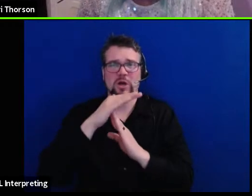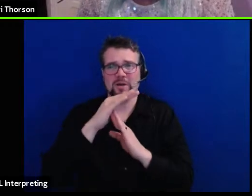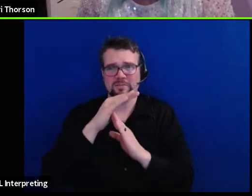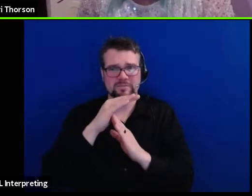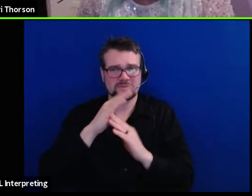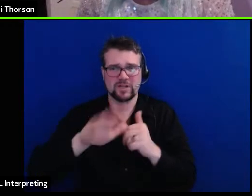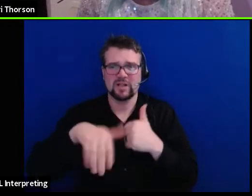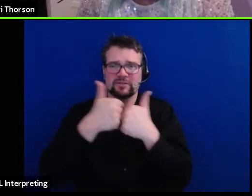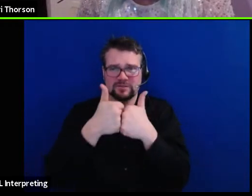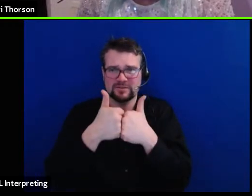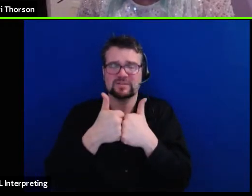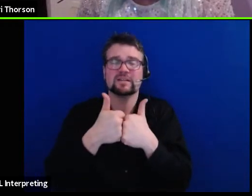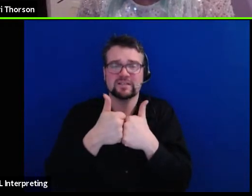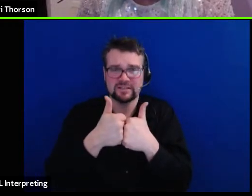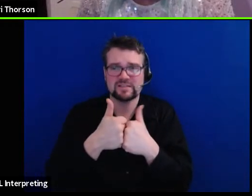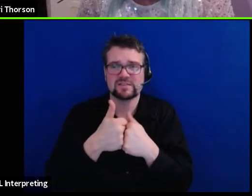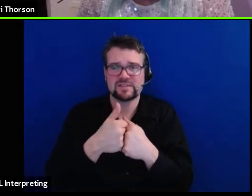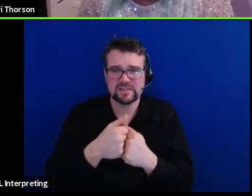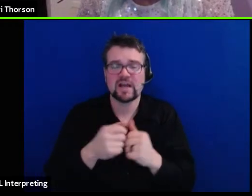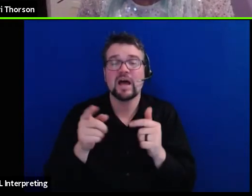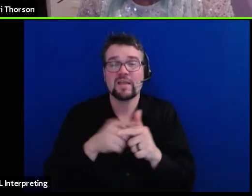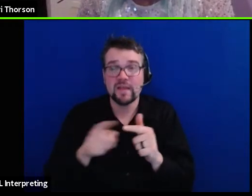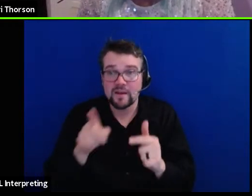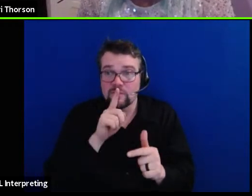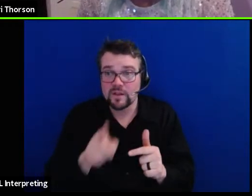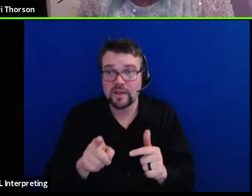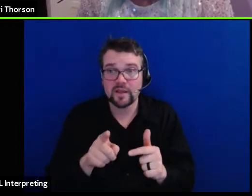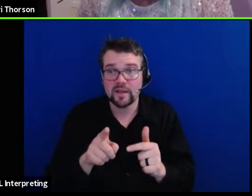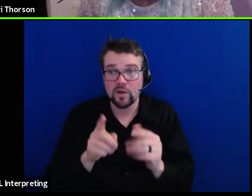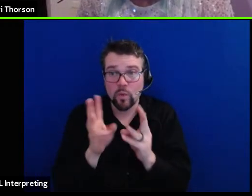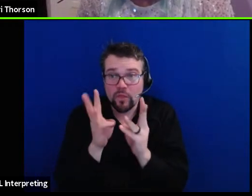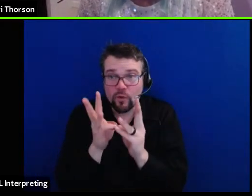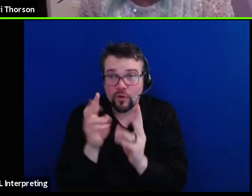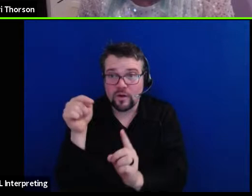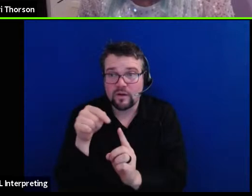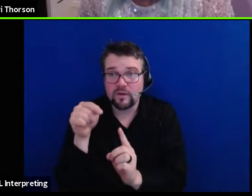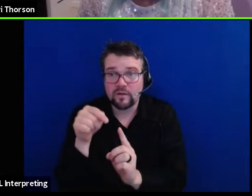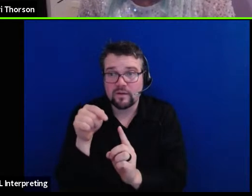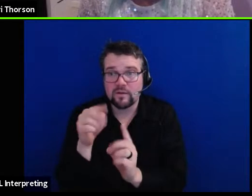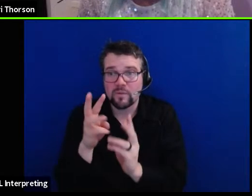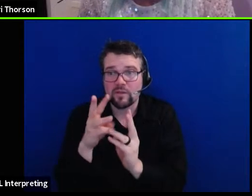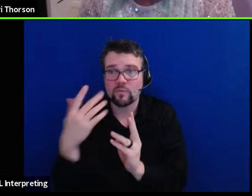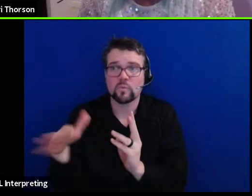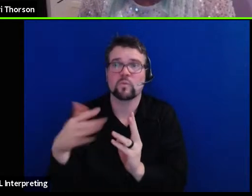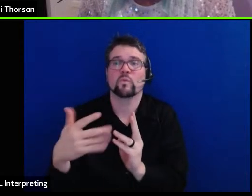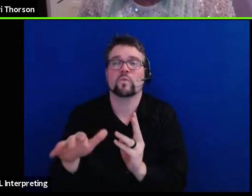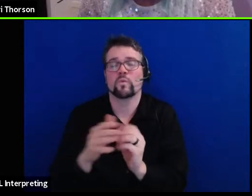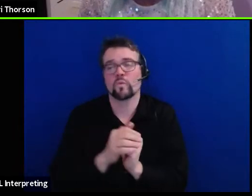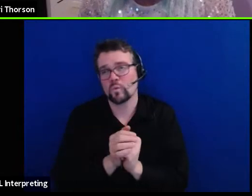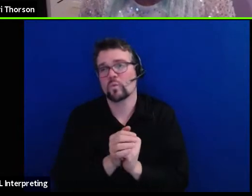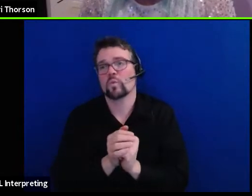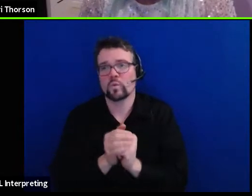AND THEN WHEN YOU ADD IN, LIKE, WEATHER ON TOP OF THAT, YOU KNOW, EVEN JUST WHEELING AROUND AND SNOW AND RAIN WHICH MAKES